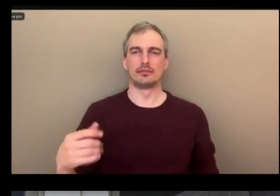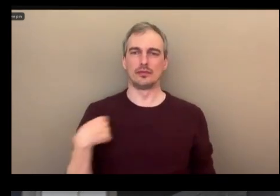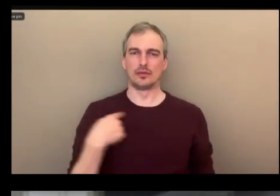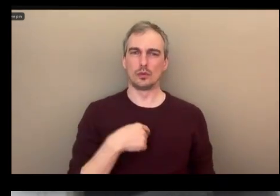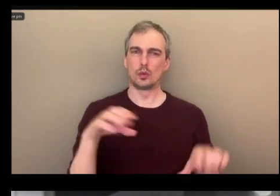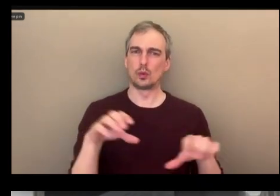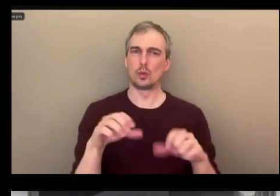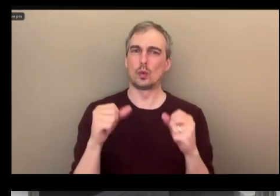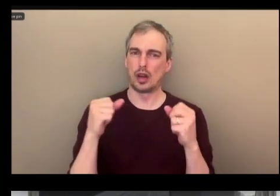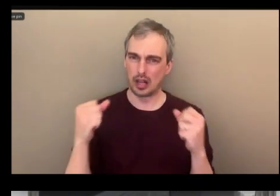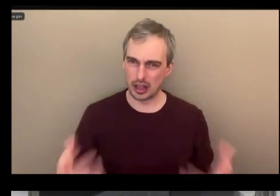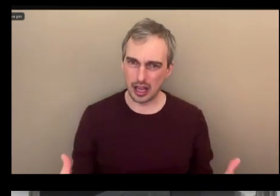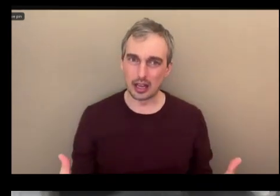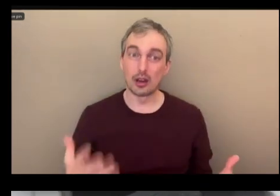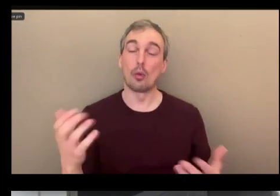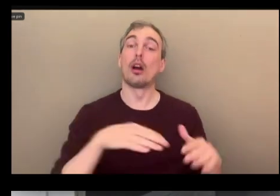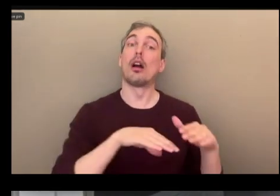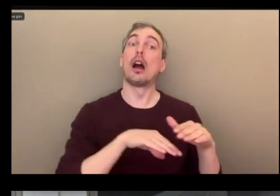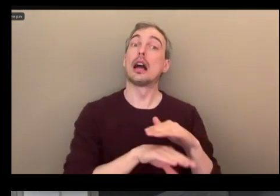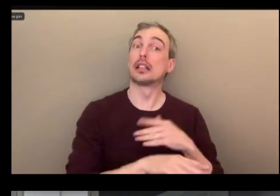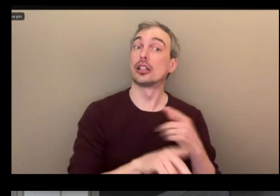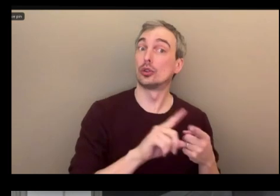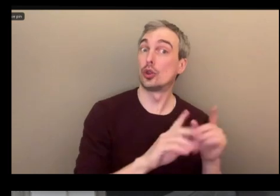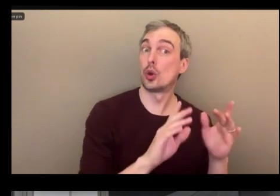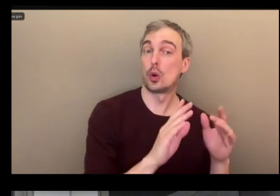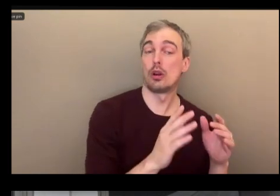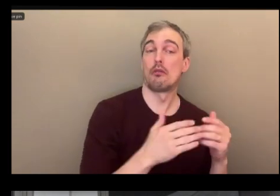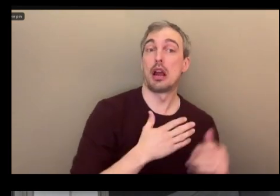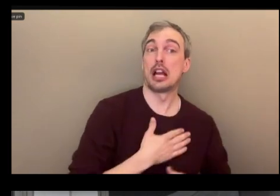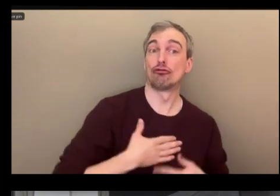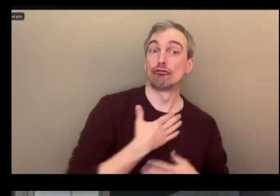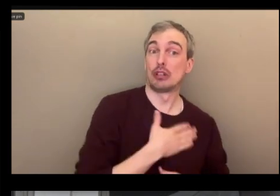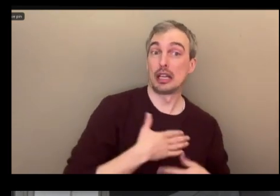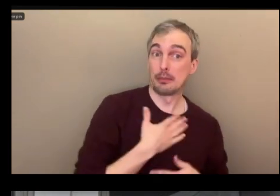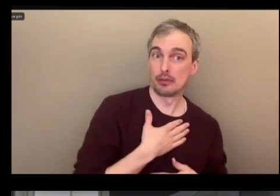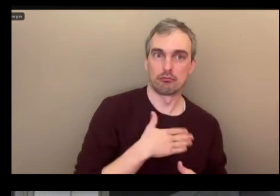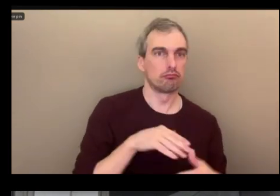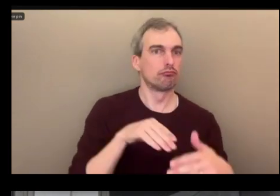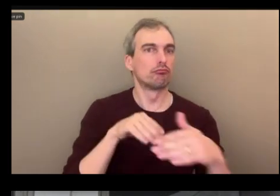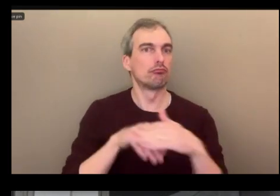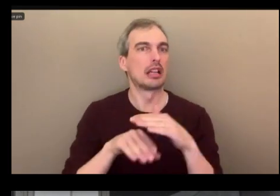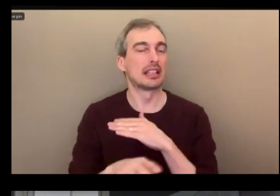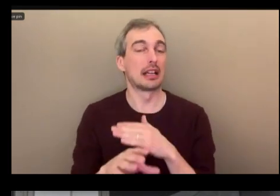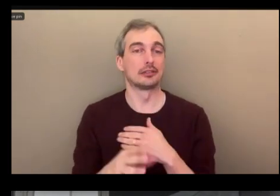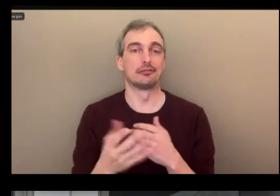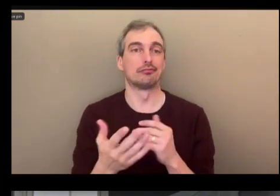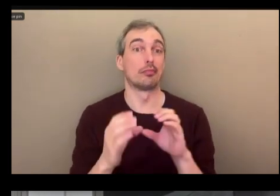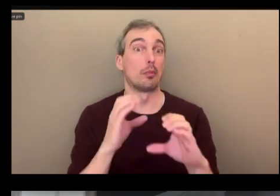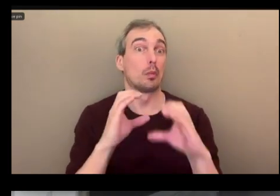access to communications, we have perks, we have different partnerships with different organizations and teams.